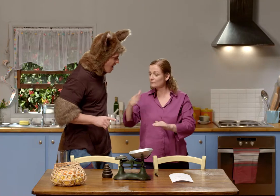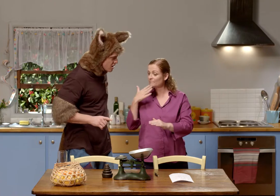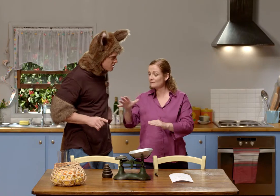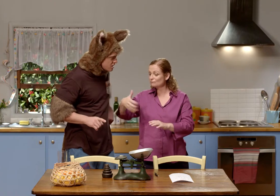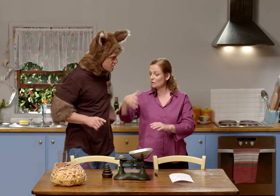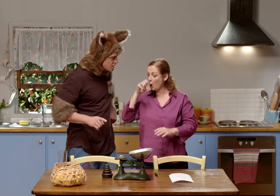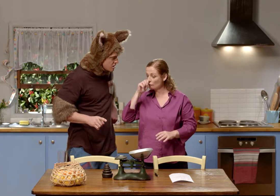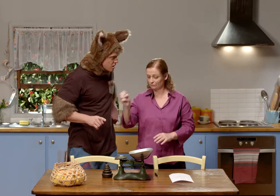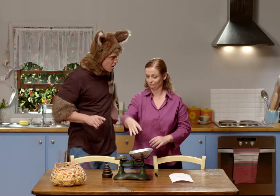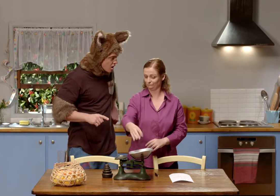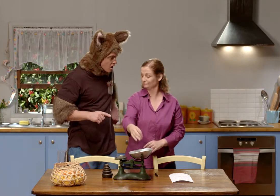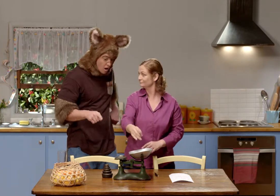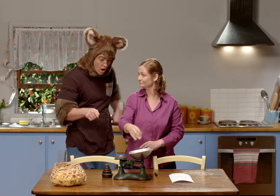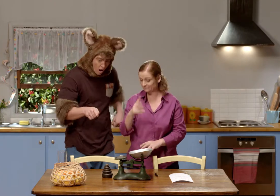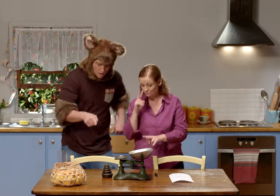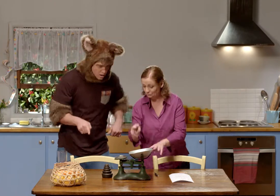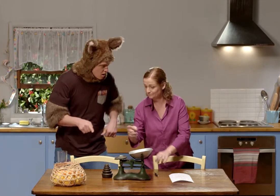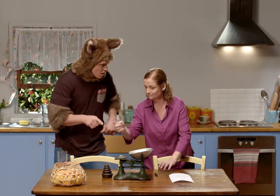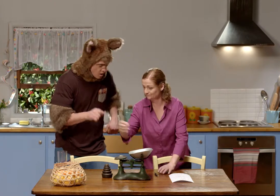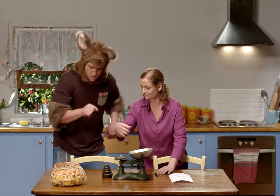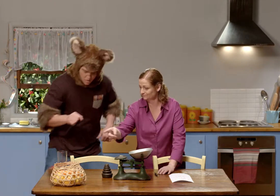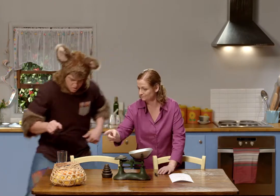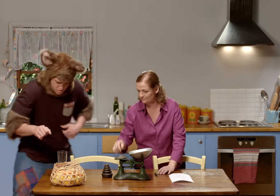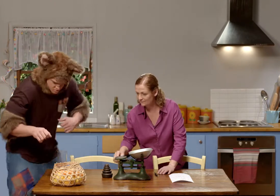Can you please get some oranges out of the basket and put them in a bowl?